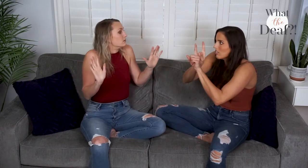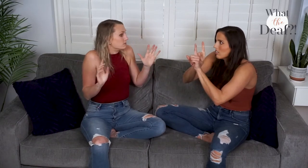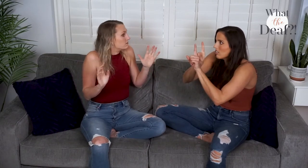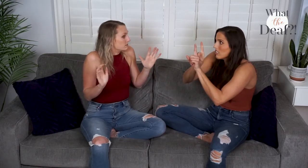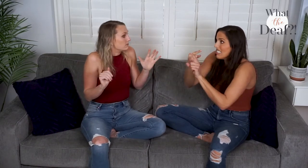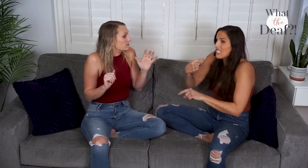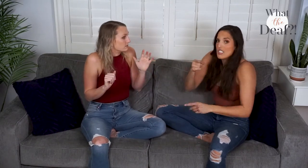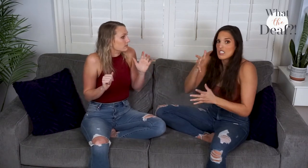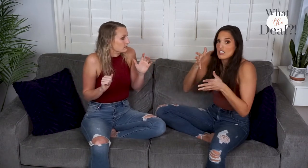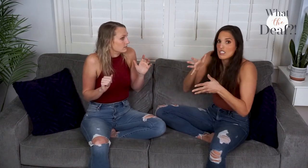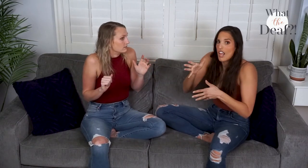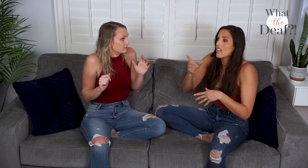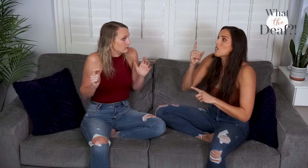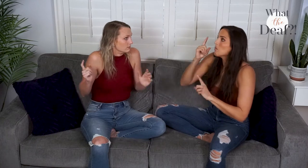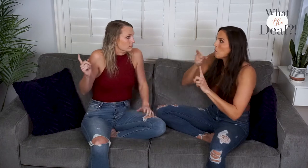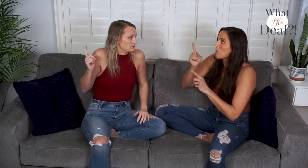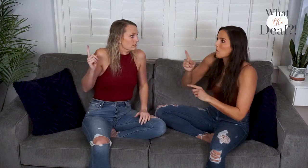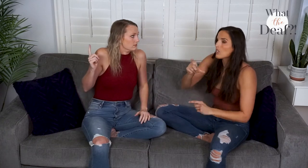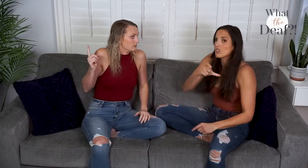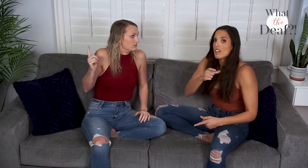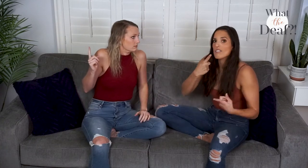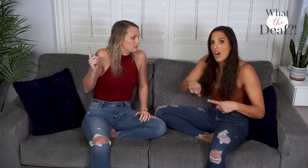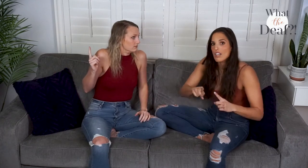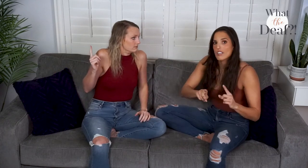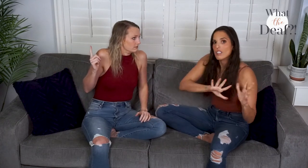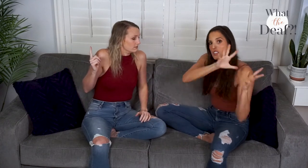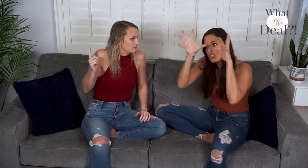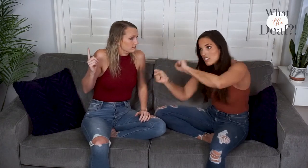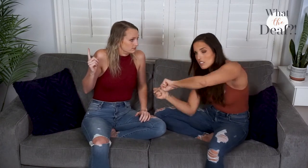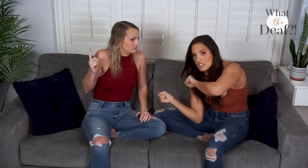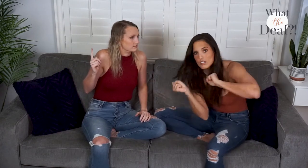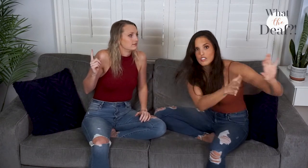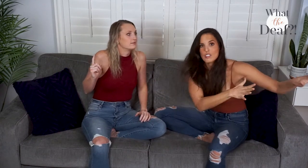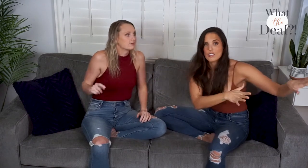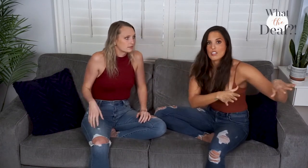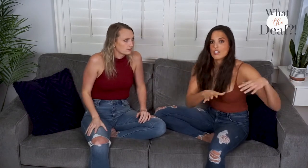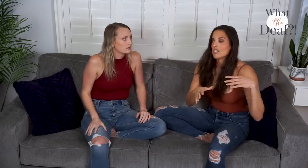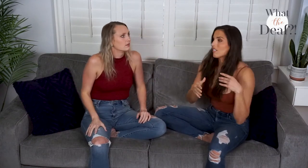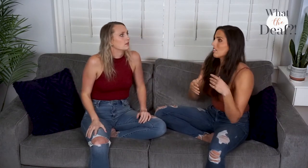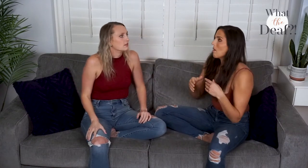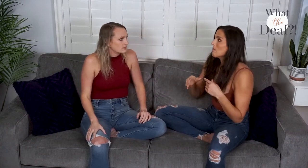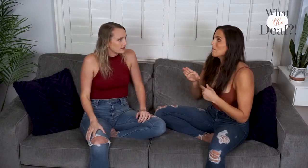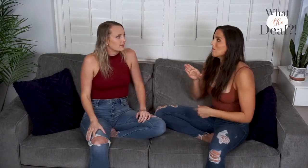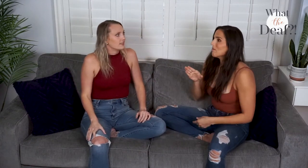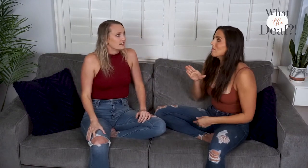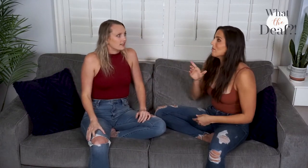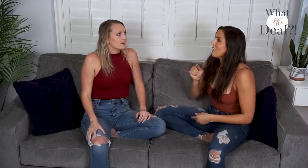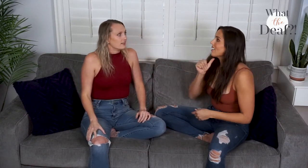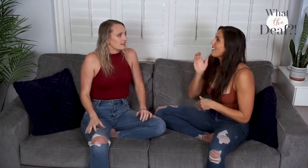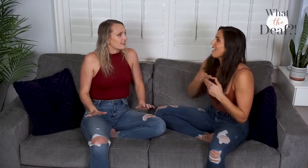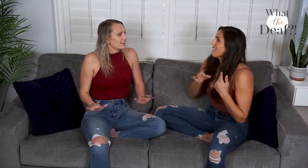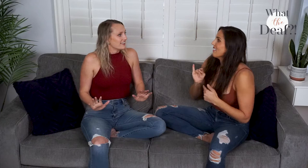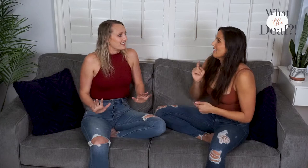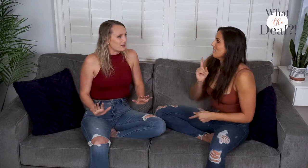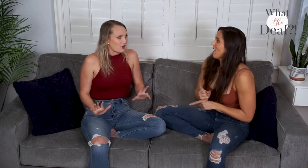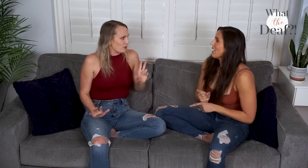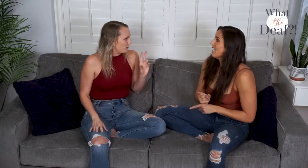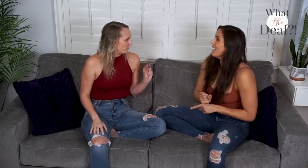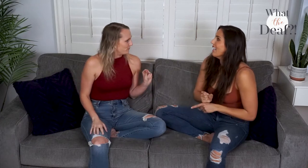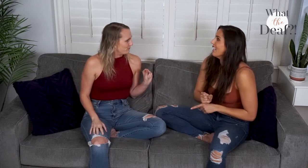And he just stayed right behind you. Yeah! To the point where the security guard finally removed him. But that wasn’t the end of it, right?